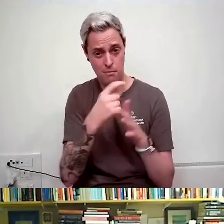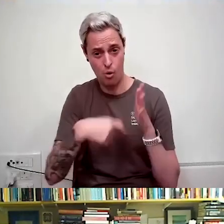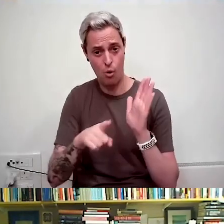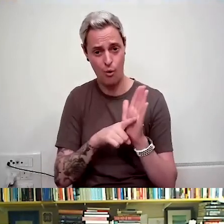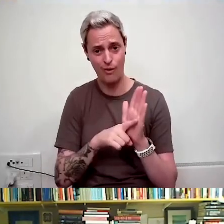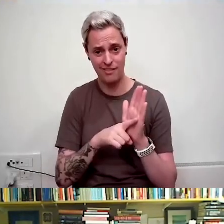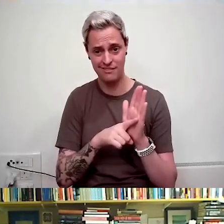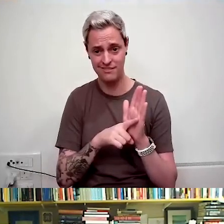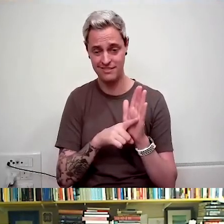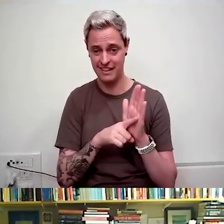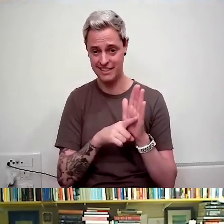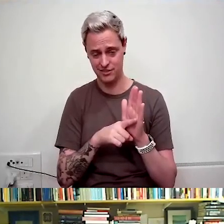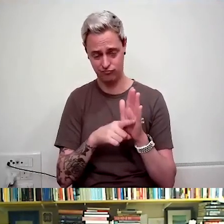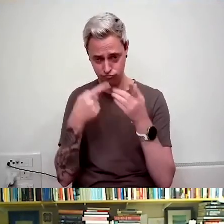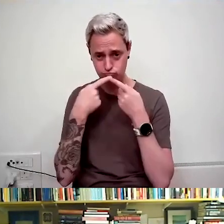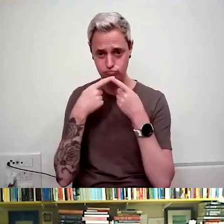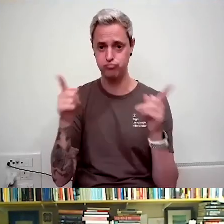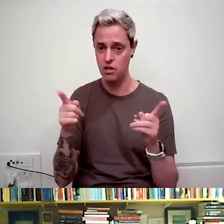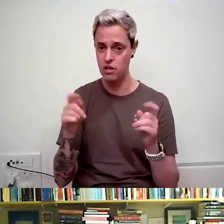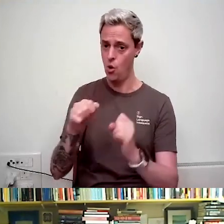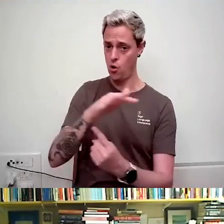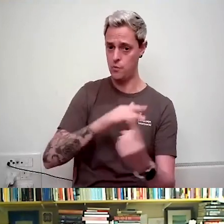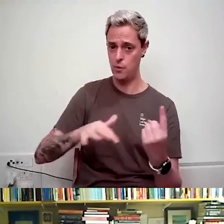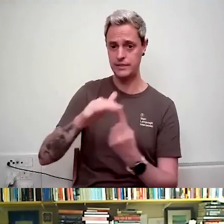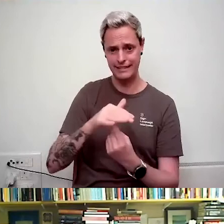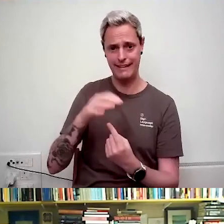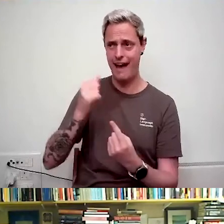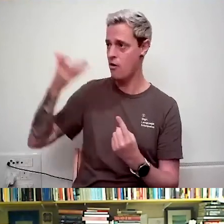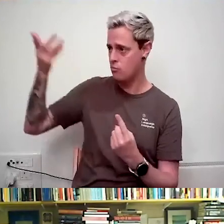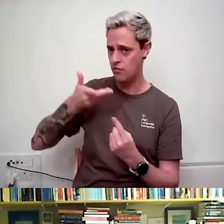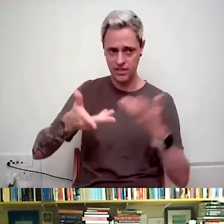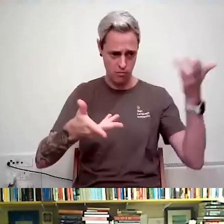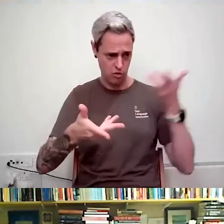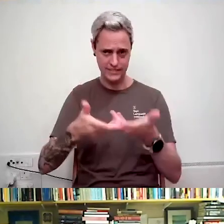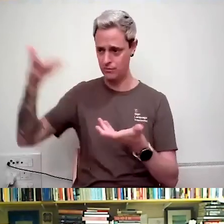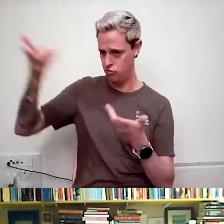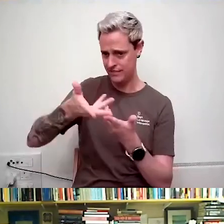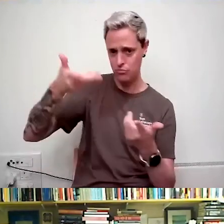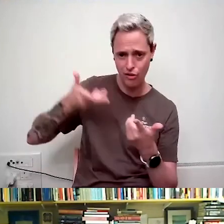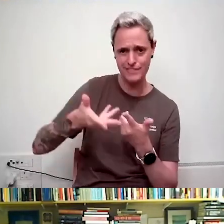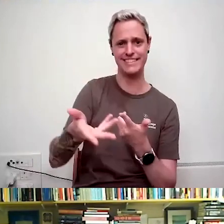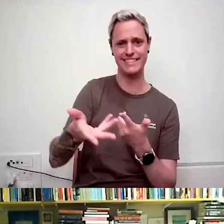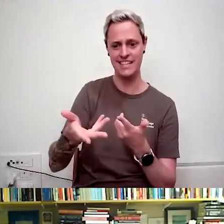if you're a community that has a bunch of prophesying and speaking in tongues and people come in and they can't understand it